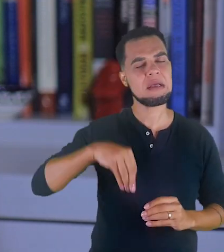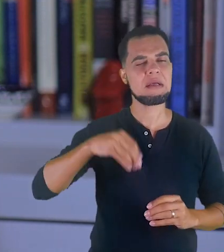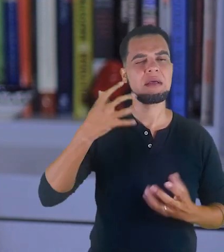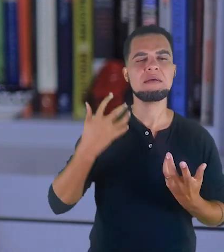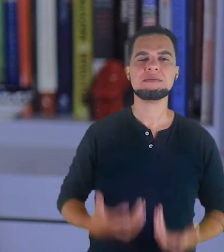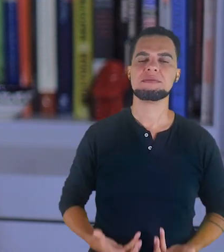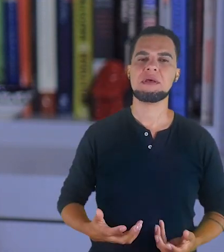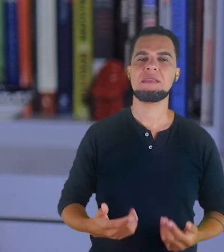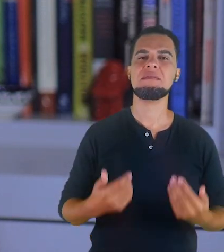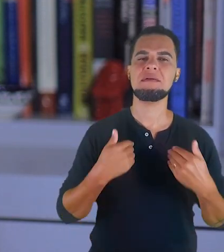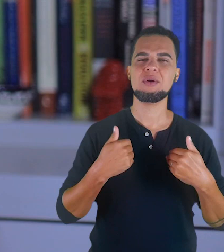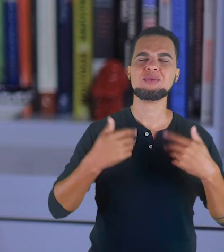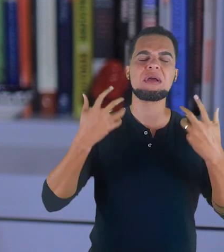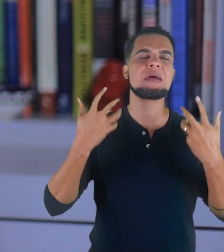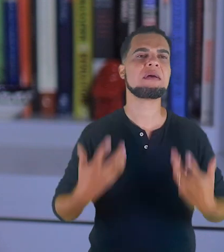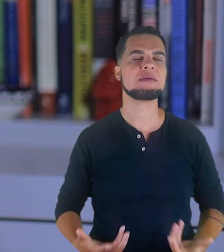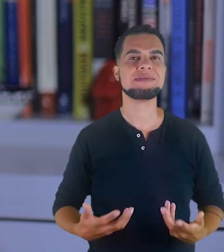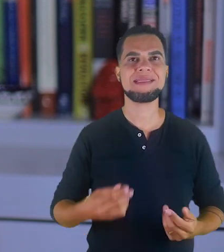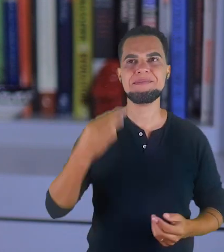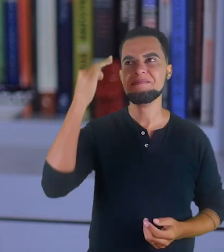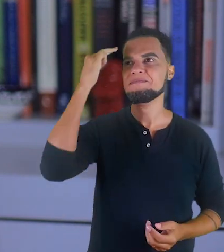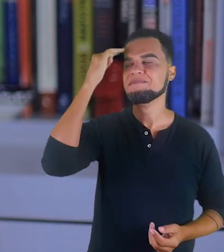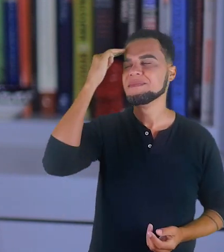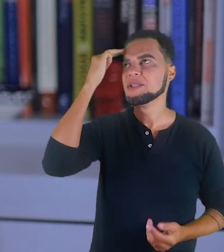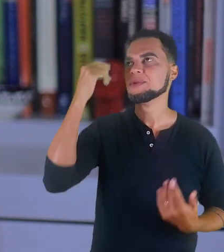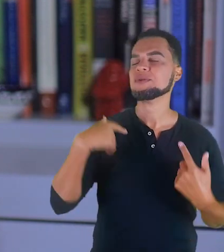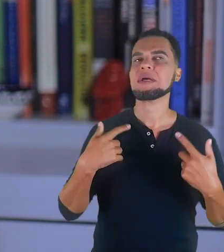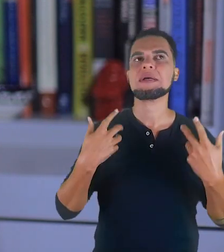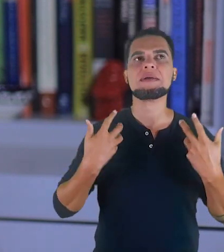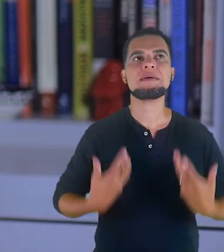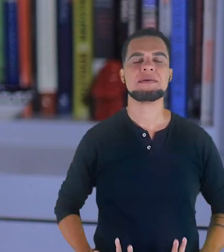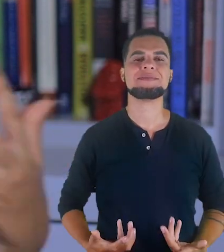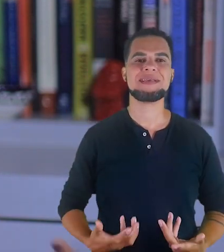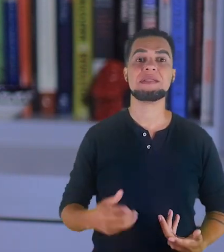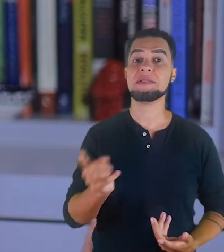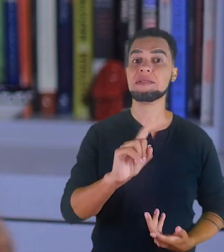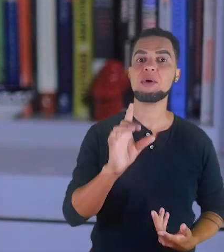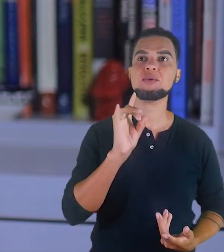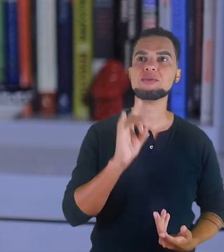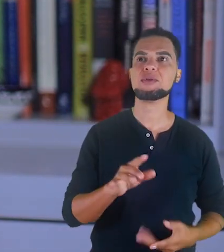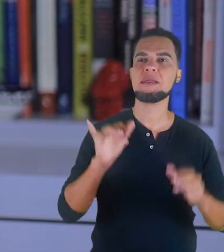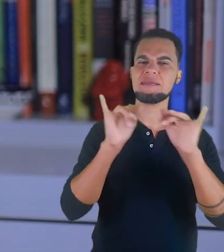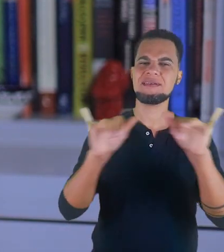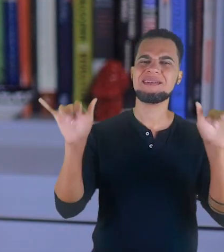I'm very tired. I'm mentally tired and it's not just because of the campaign,